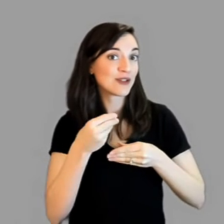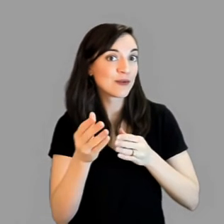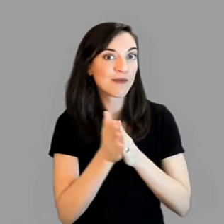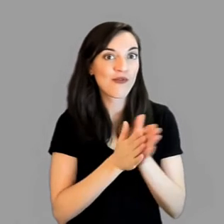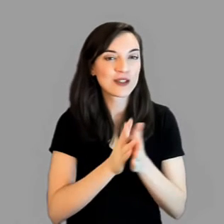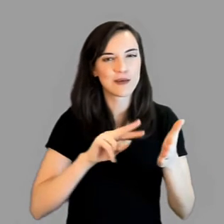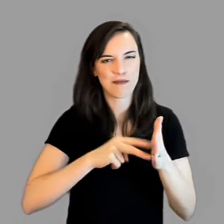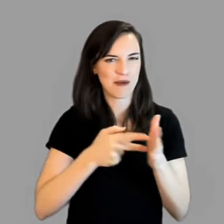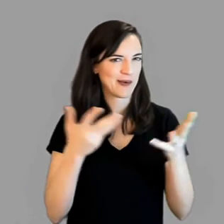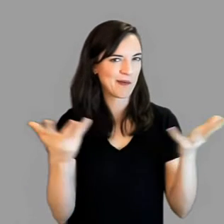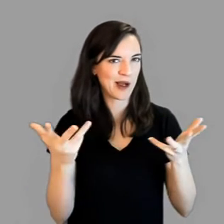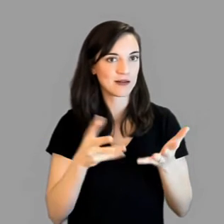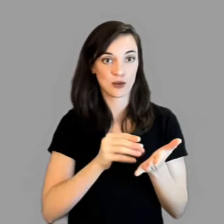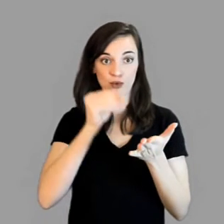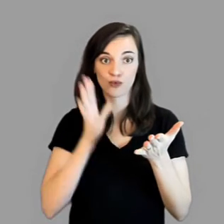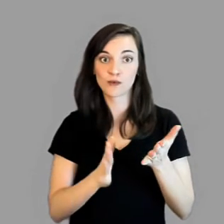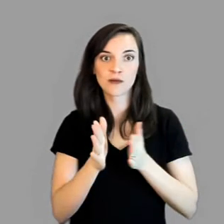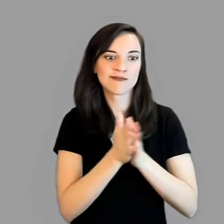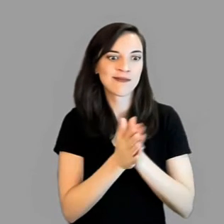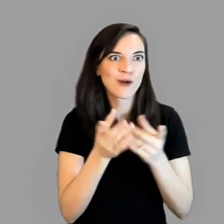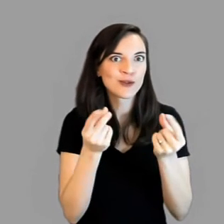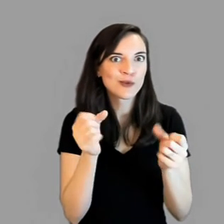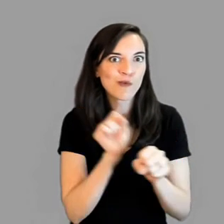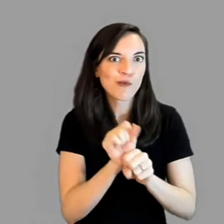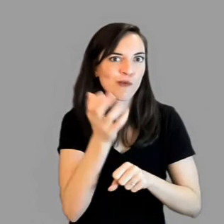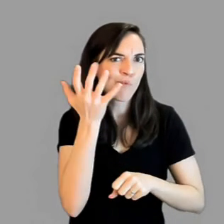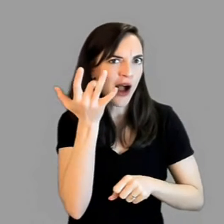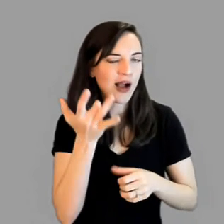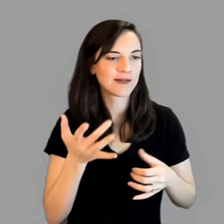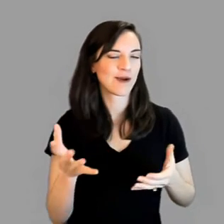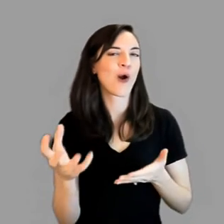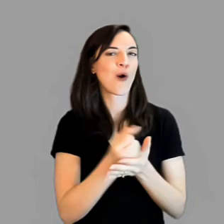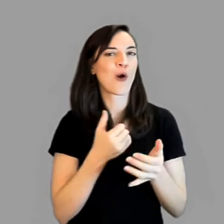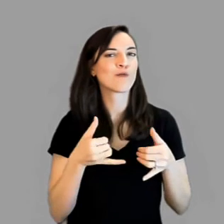Extrinsic motivation is when the student is motivated to perform an activity or task to